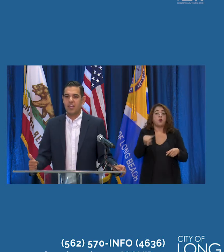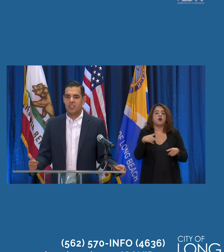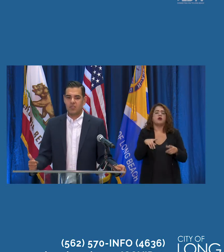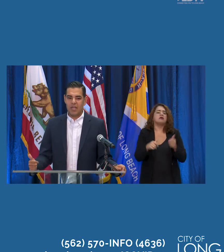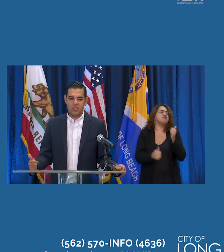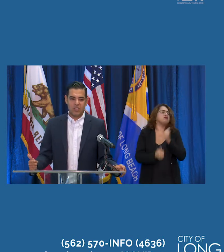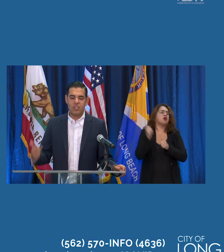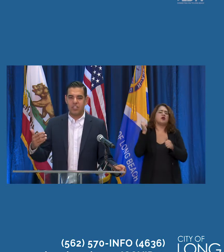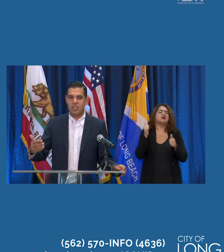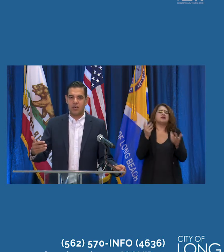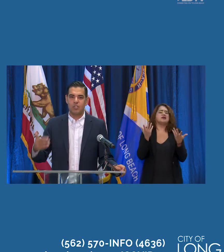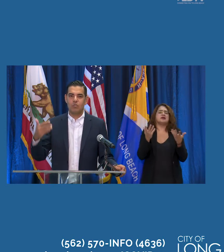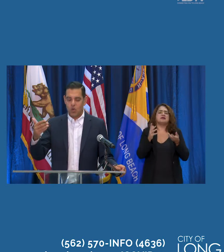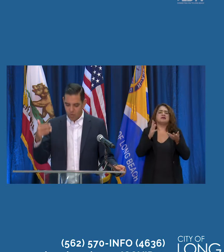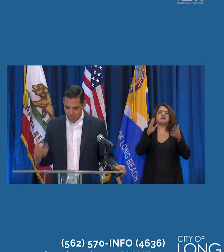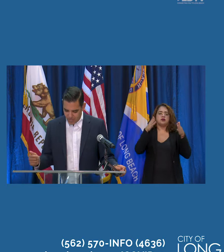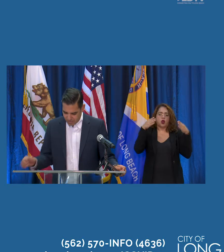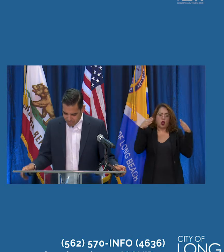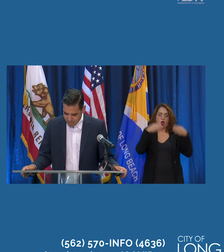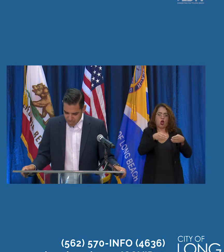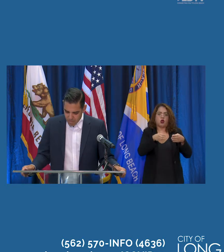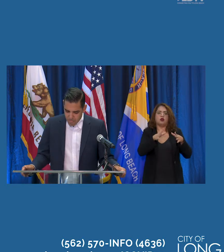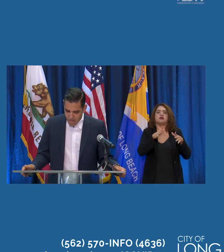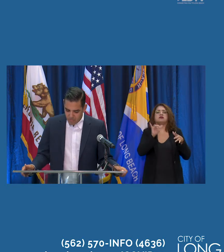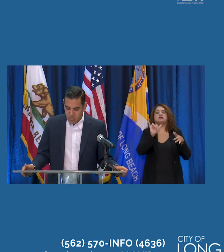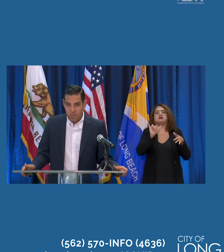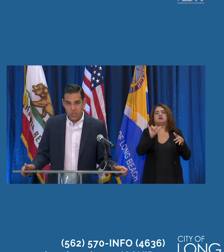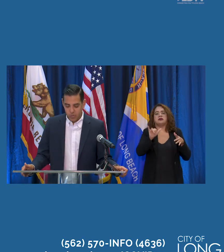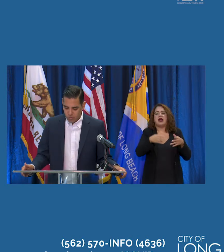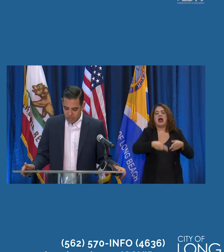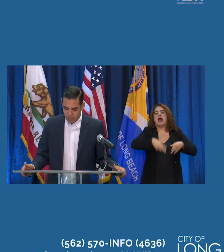it's basically the tier you don't want to be in. It's the most restrictive